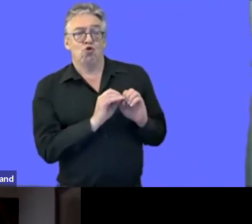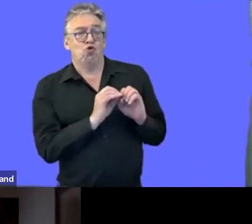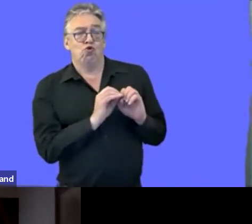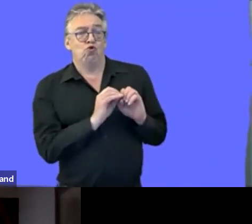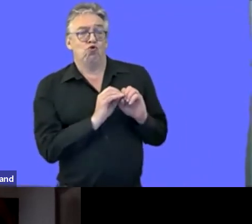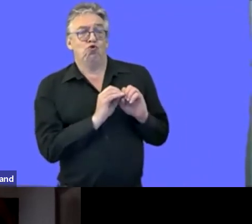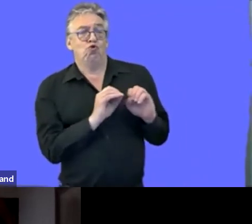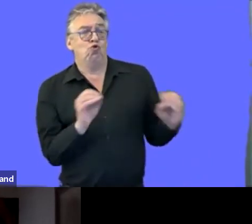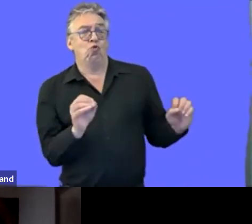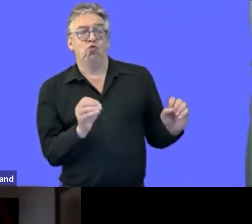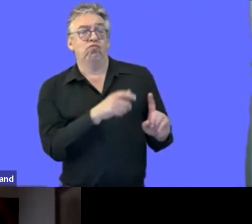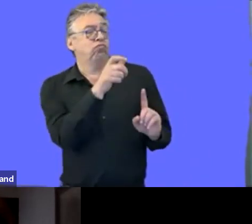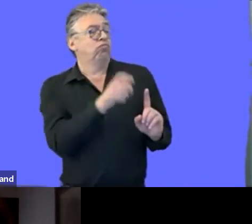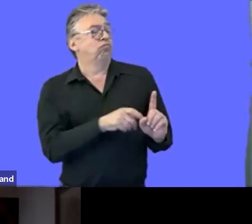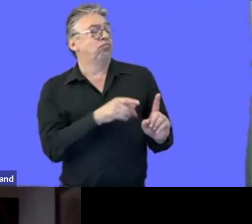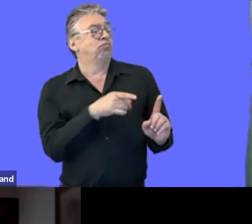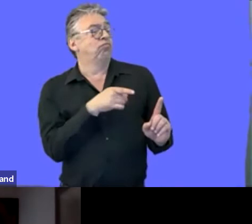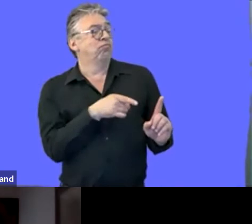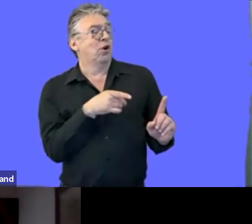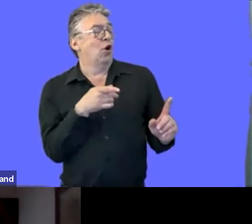such as providing a sign language interpreter